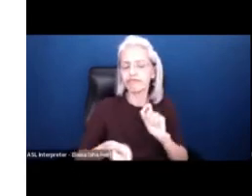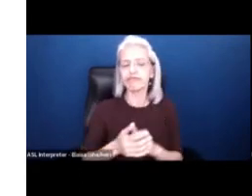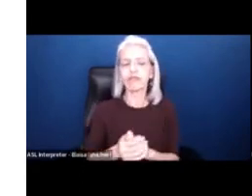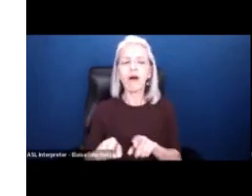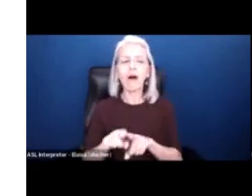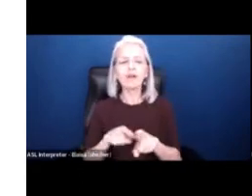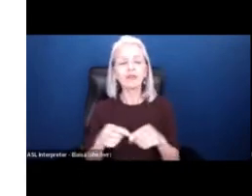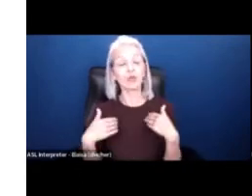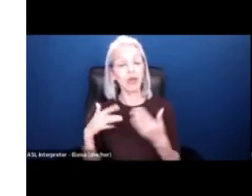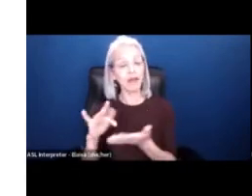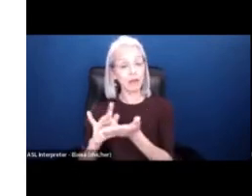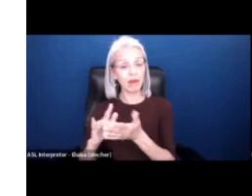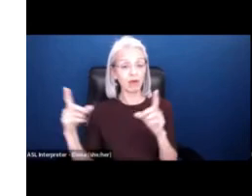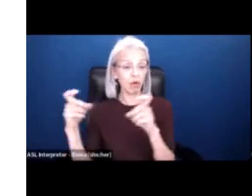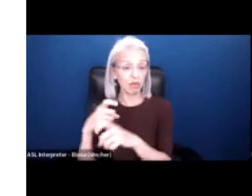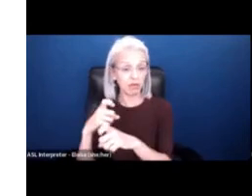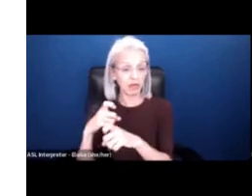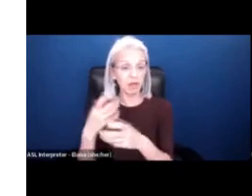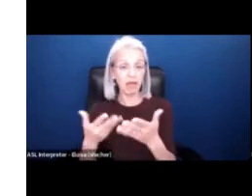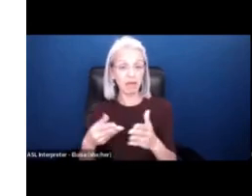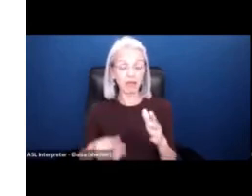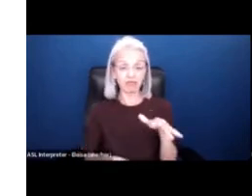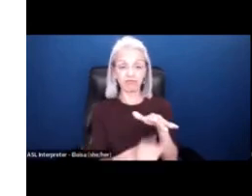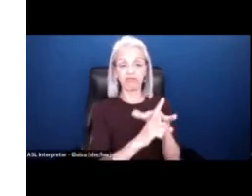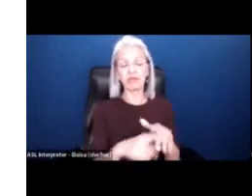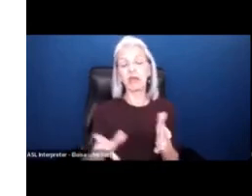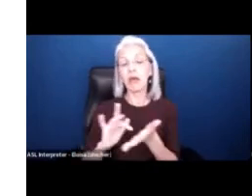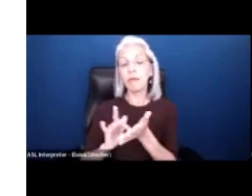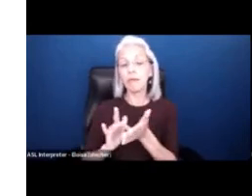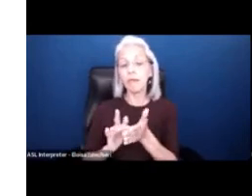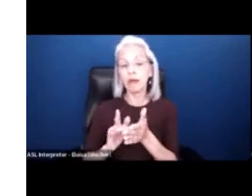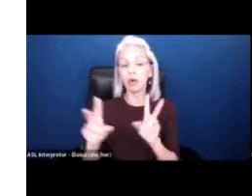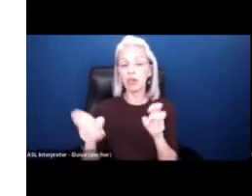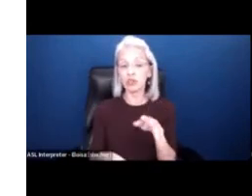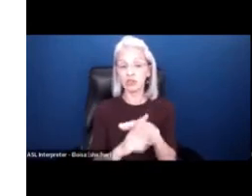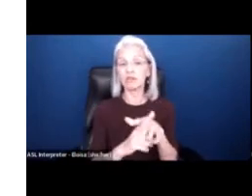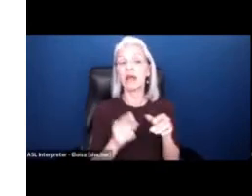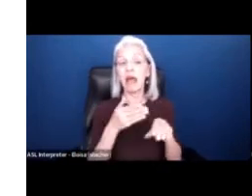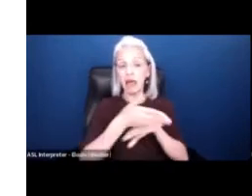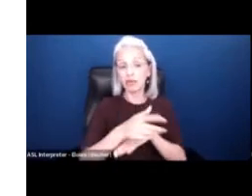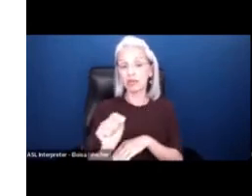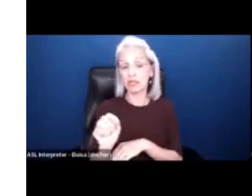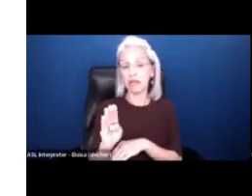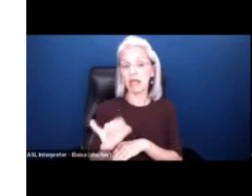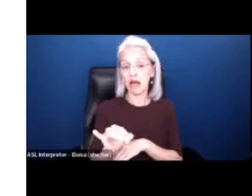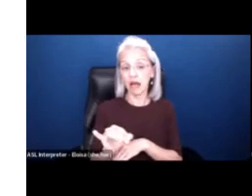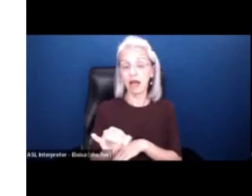complications, it could be contributing. So there are a lot of medical issues that can come up after a TBI. So think about how those might be contributing